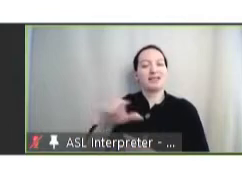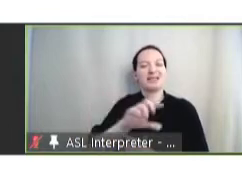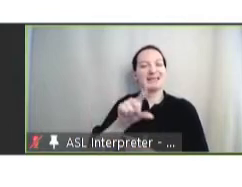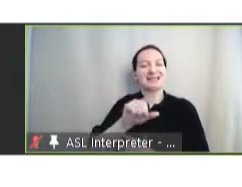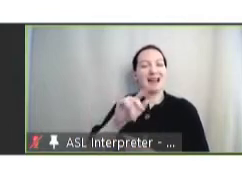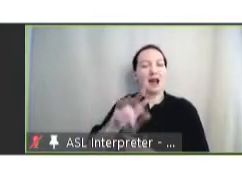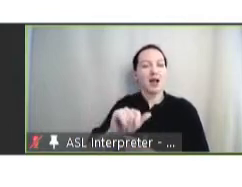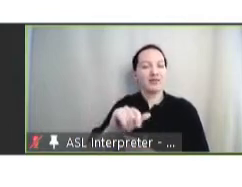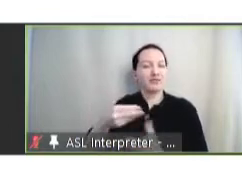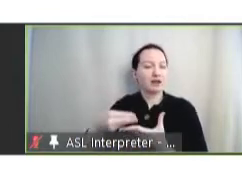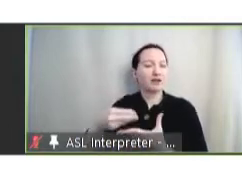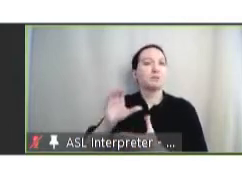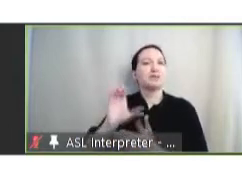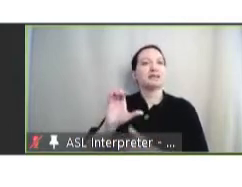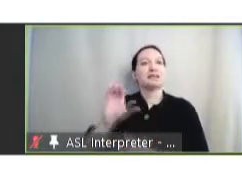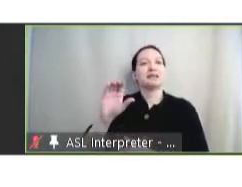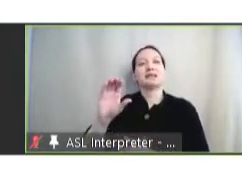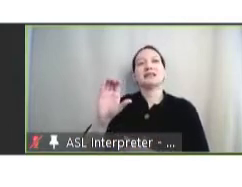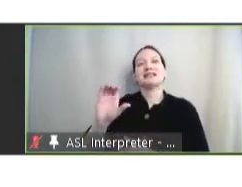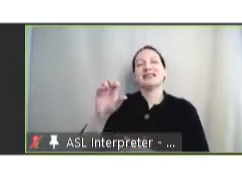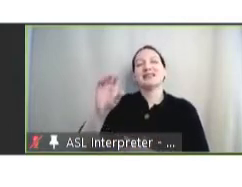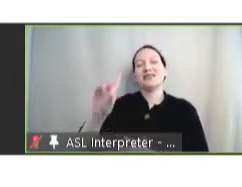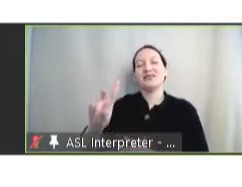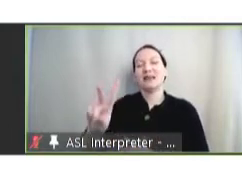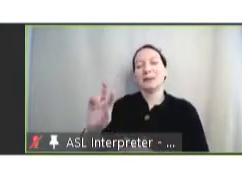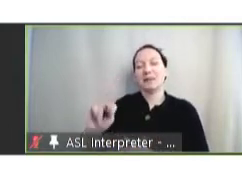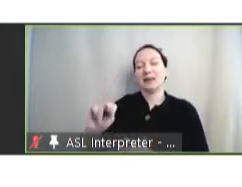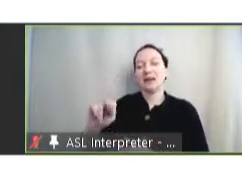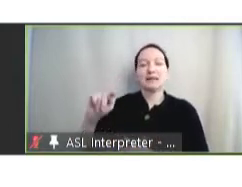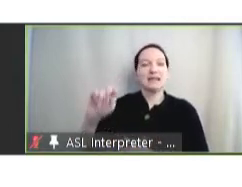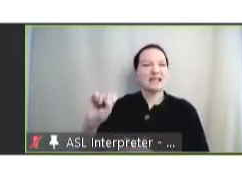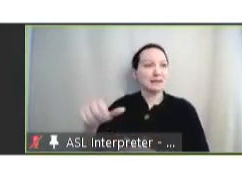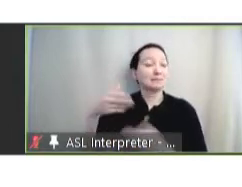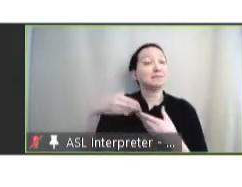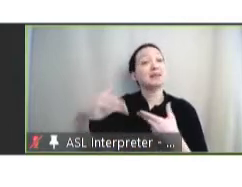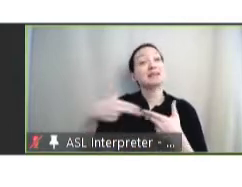with CBP and TSA. So, next slide. Why don't we go ahead and get started?